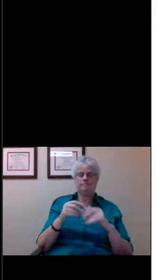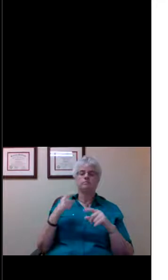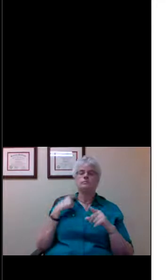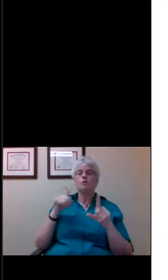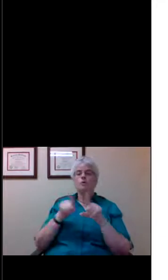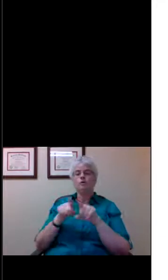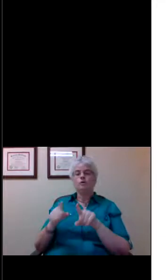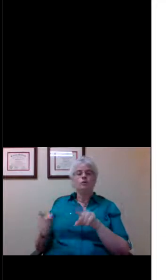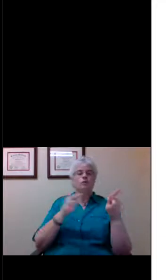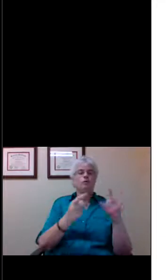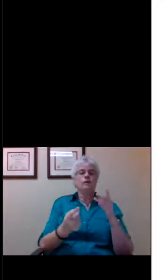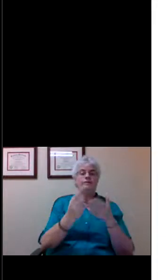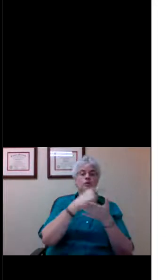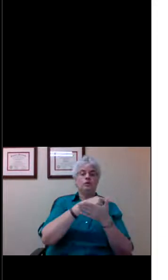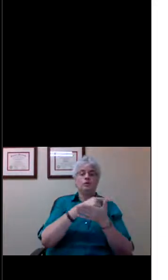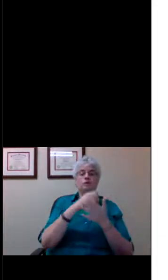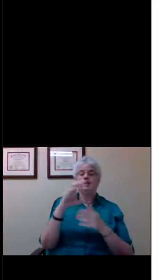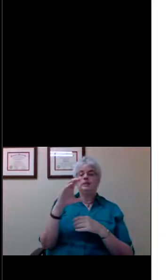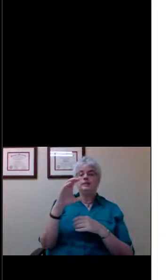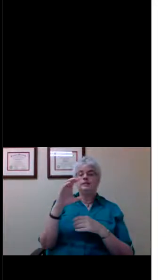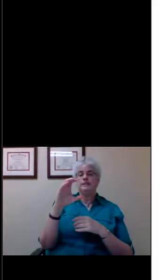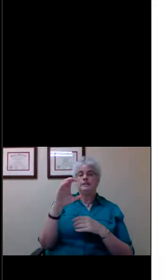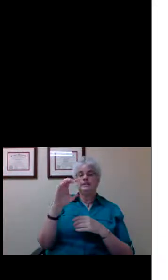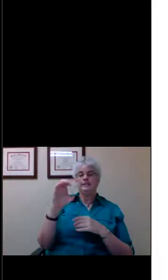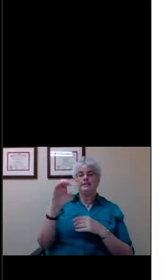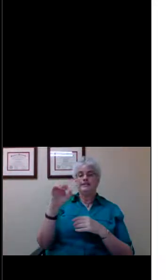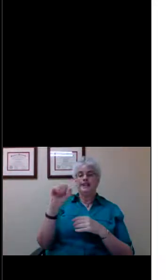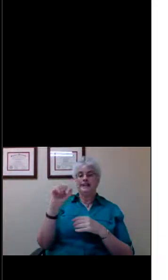teachers reported incident reports and things like that. So we took a review. We